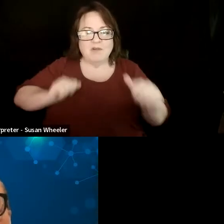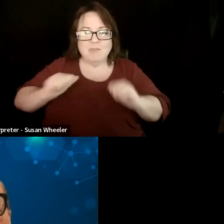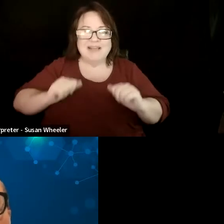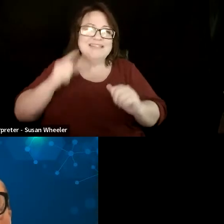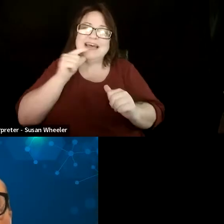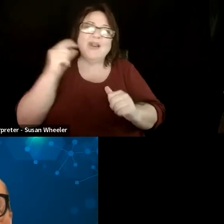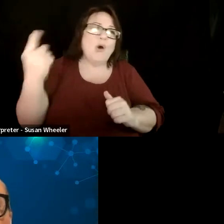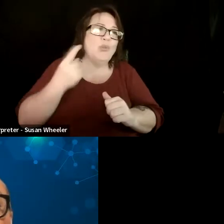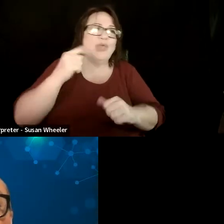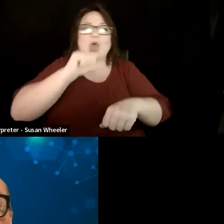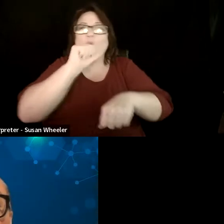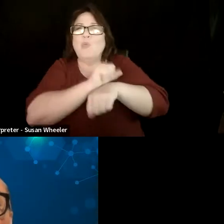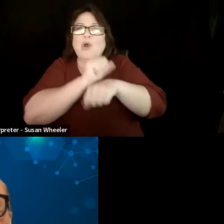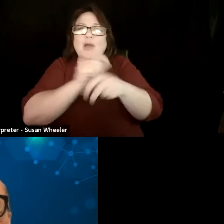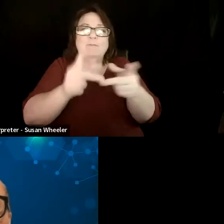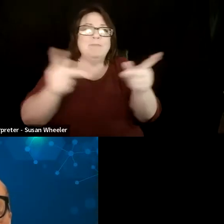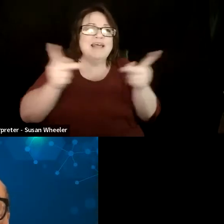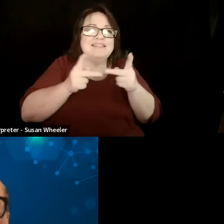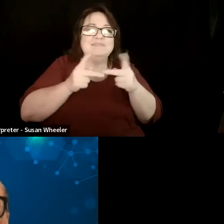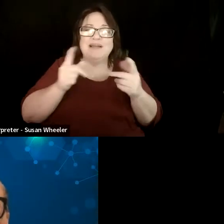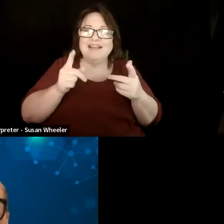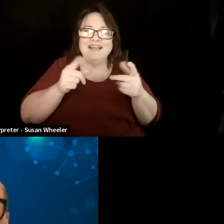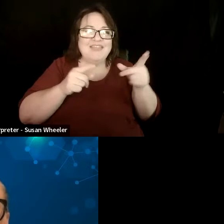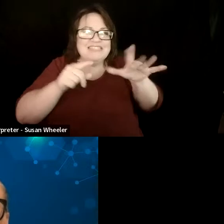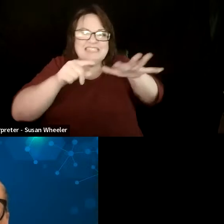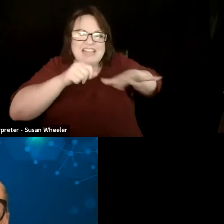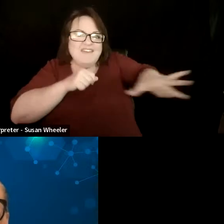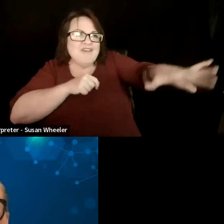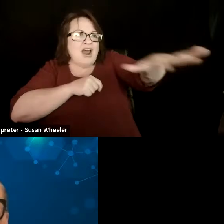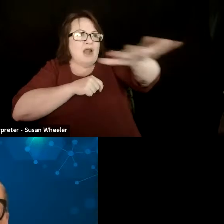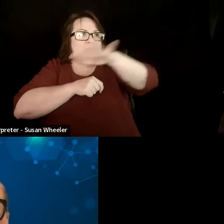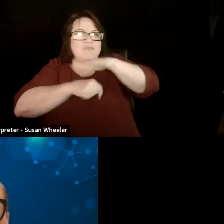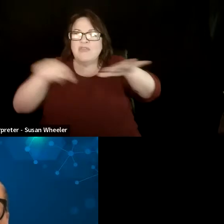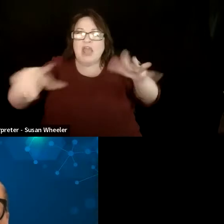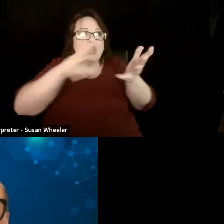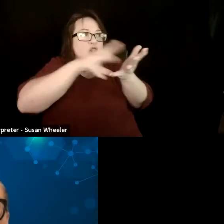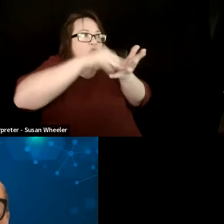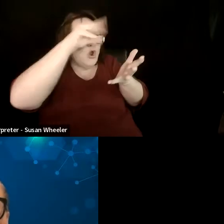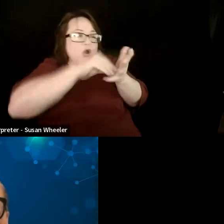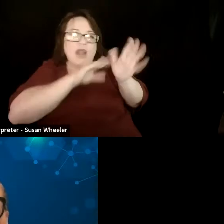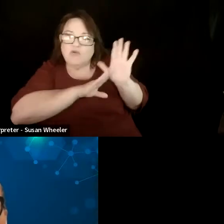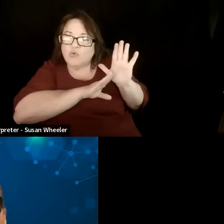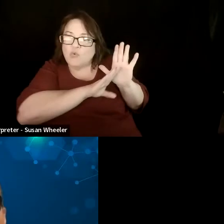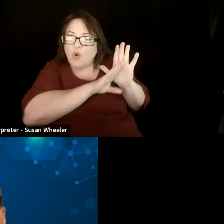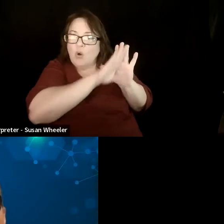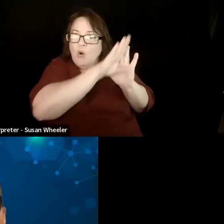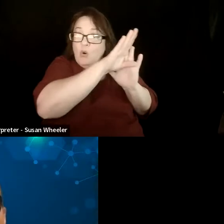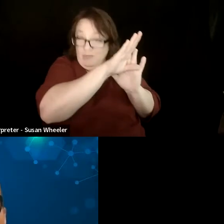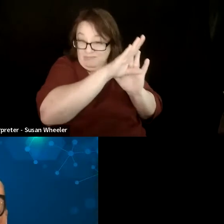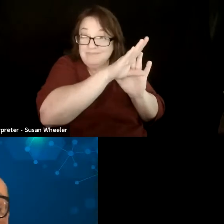it's also a learning and growing environment for them. They're furthering not only their craft,